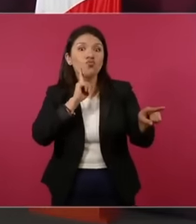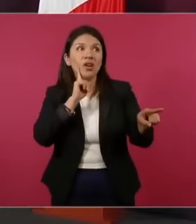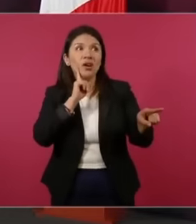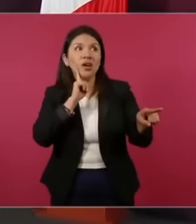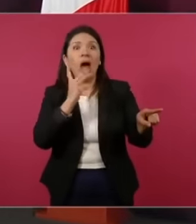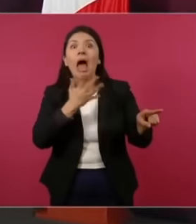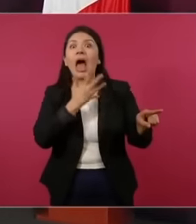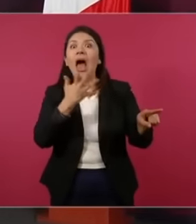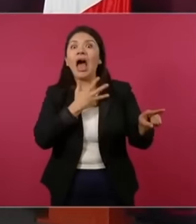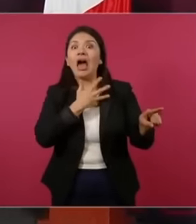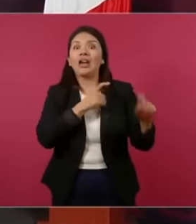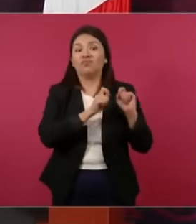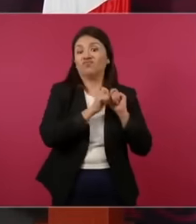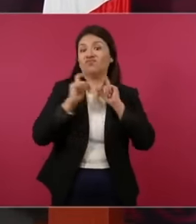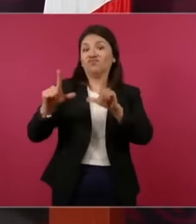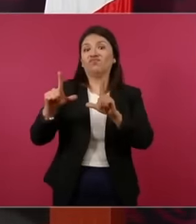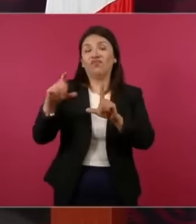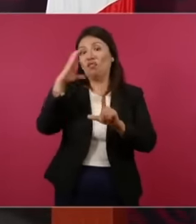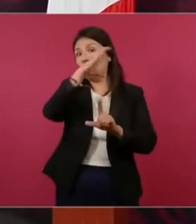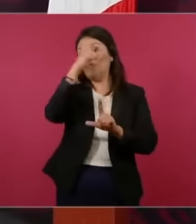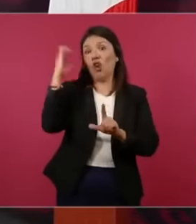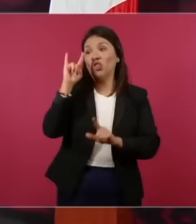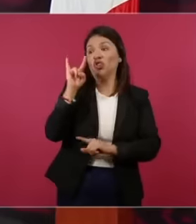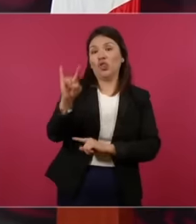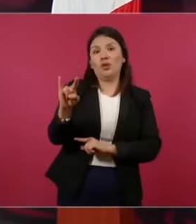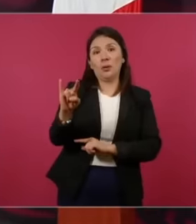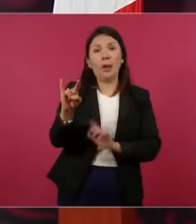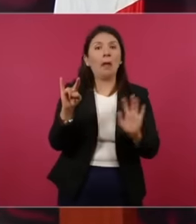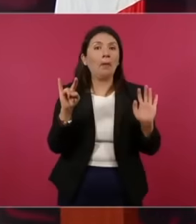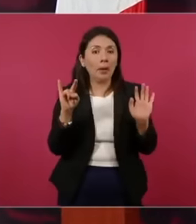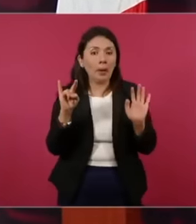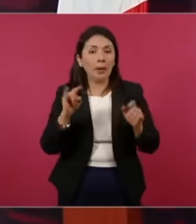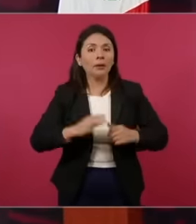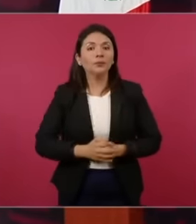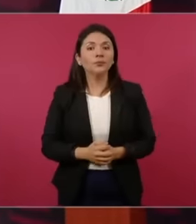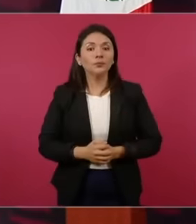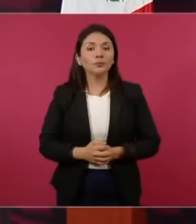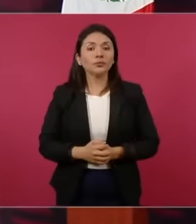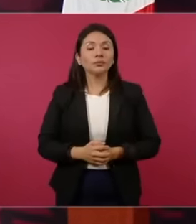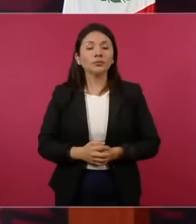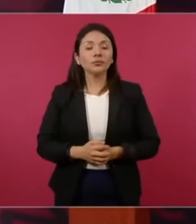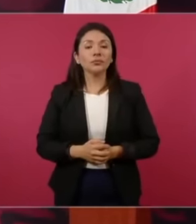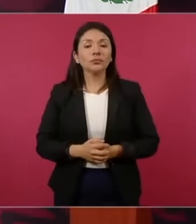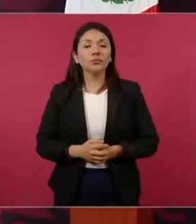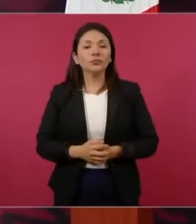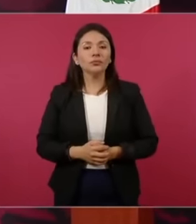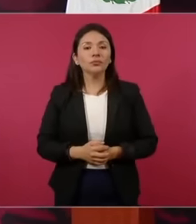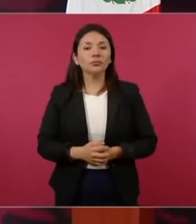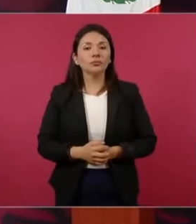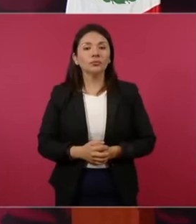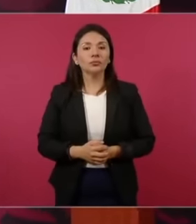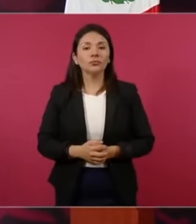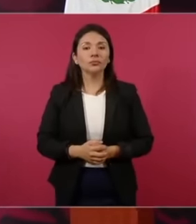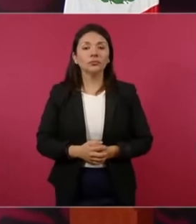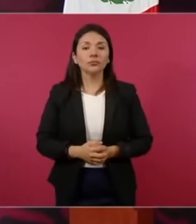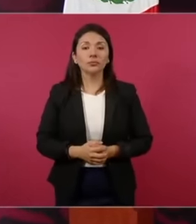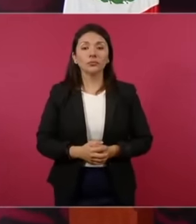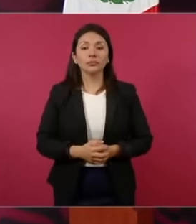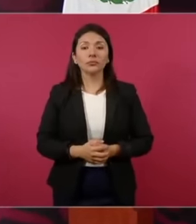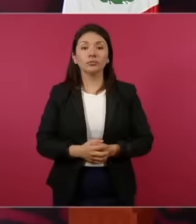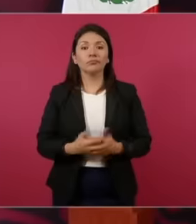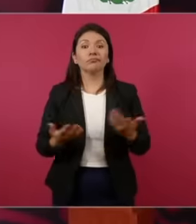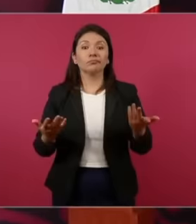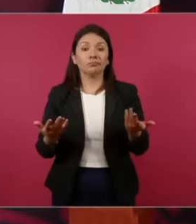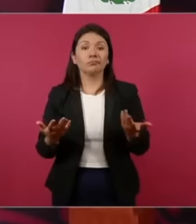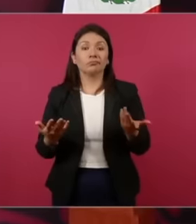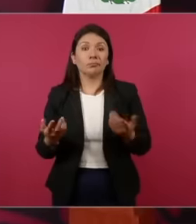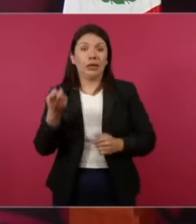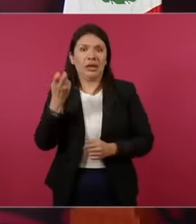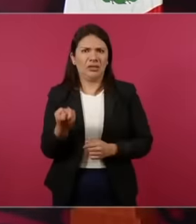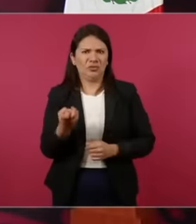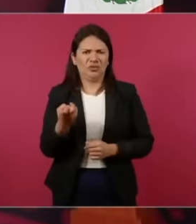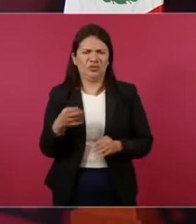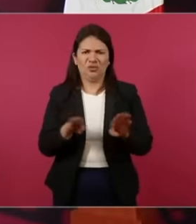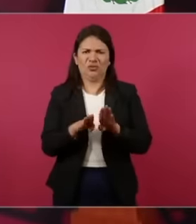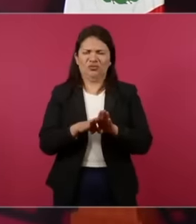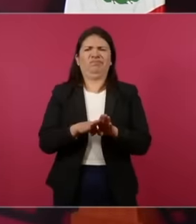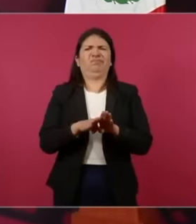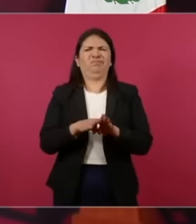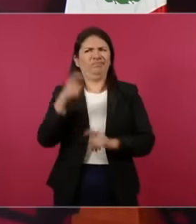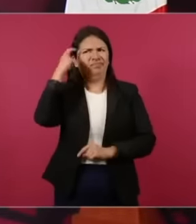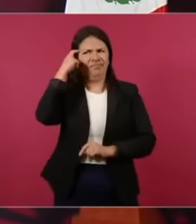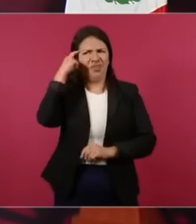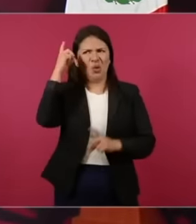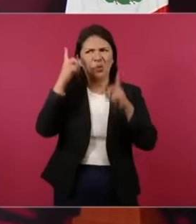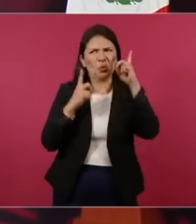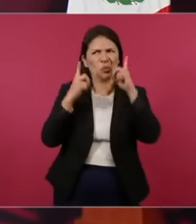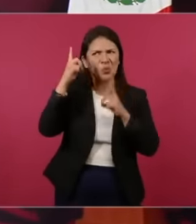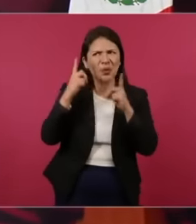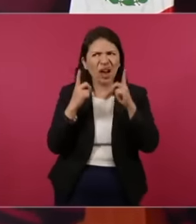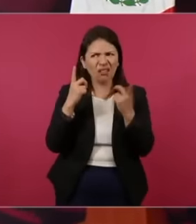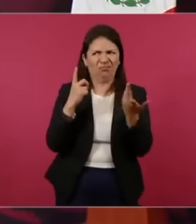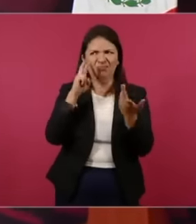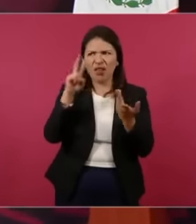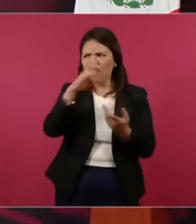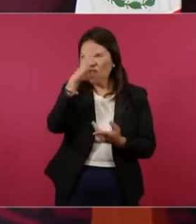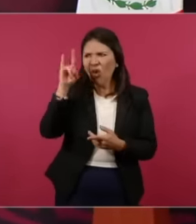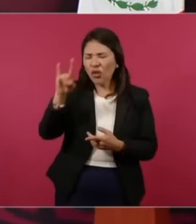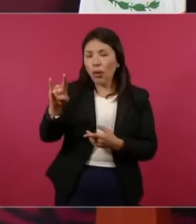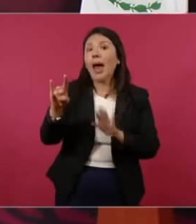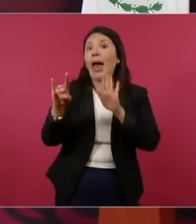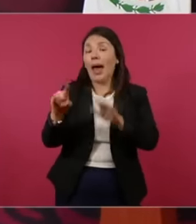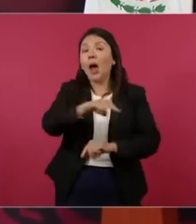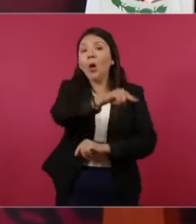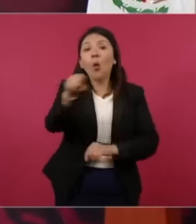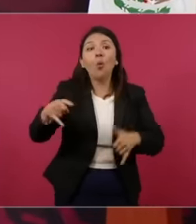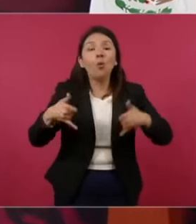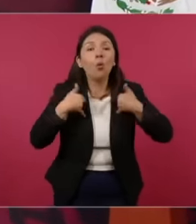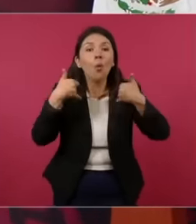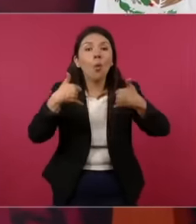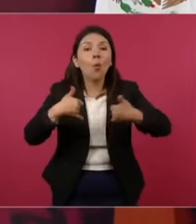photo then well yes, not in doubt for the young people to young people like